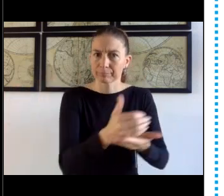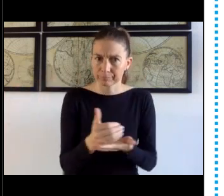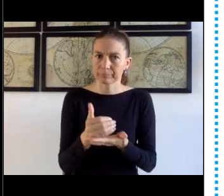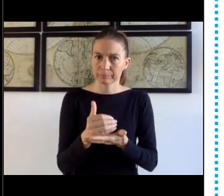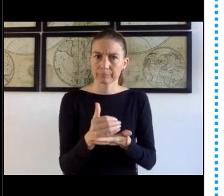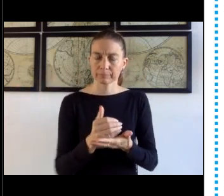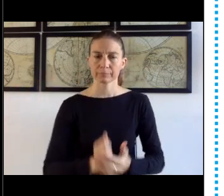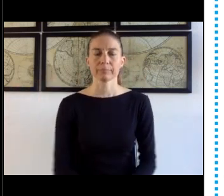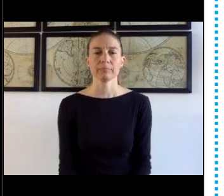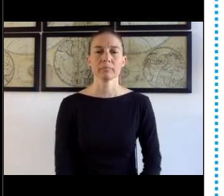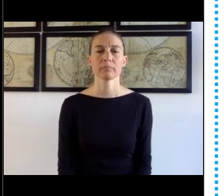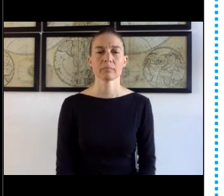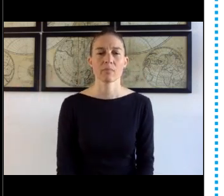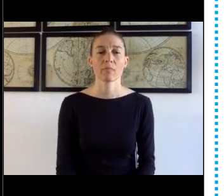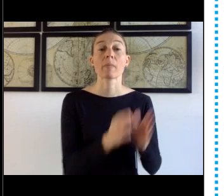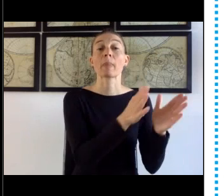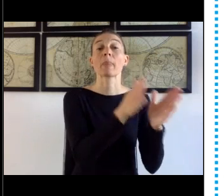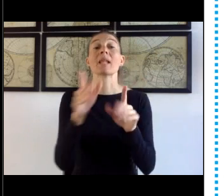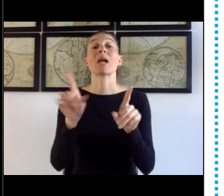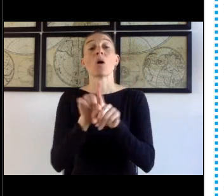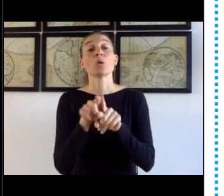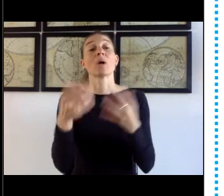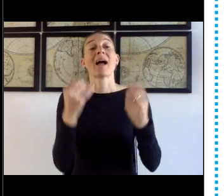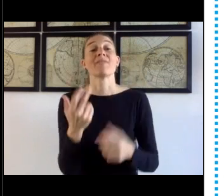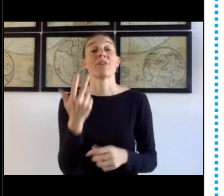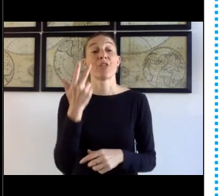Also focus on three case studies because they've noticed